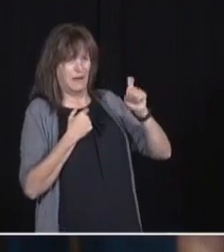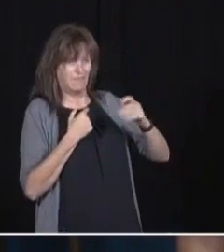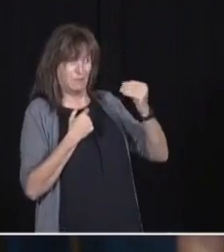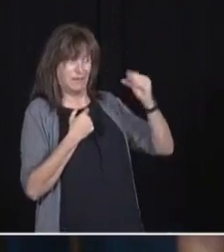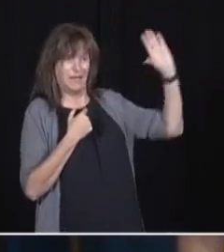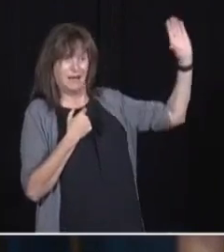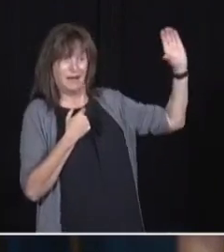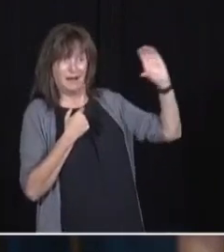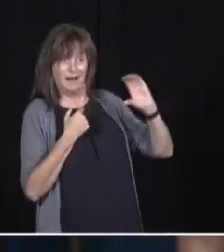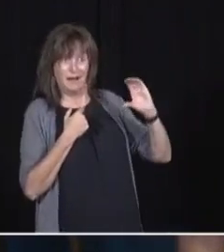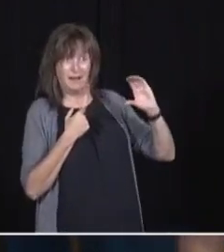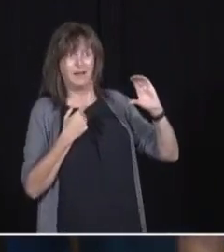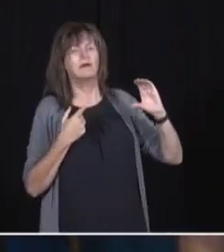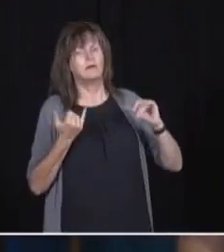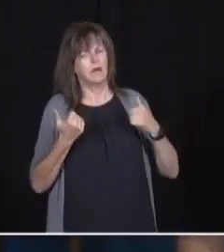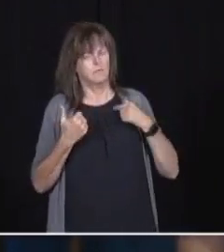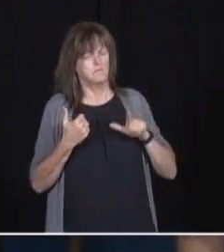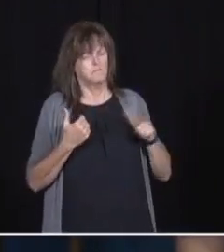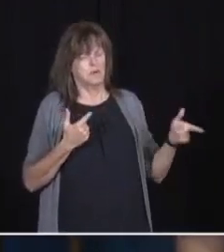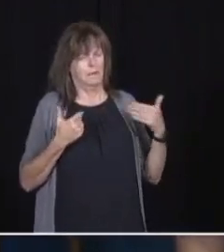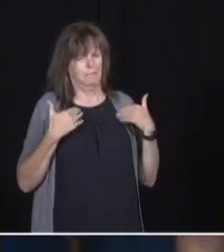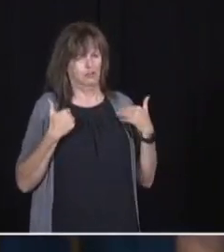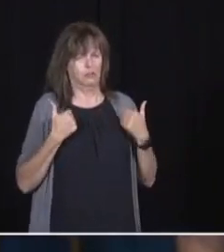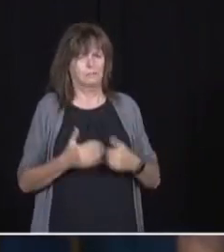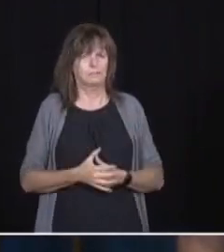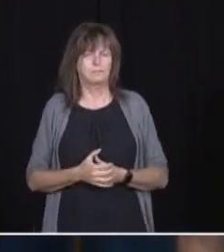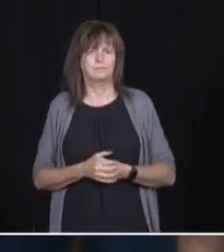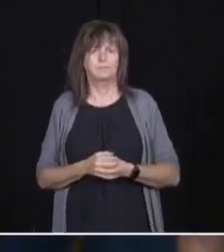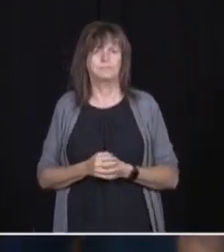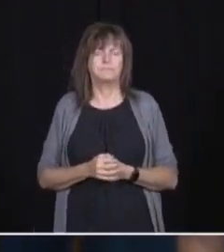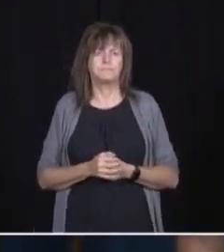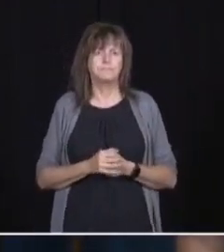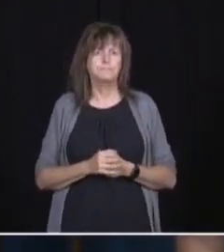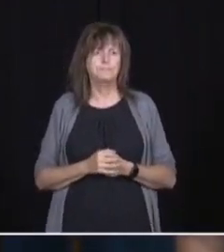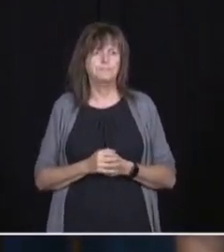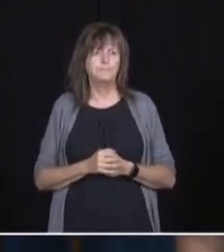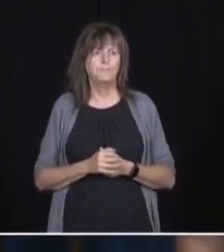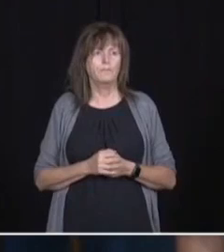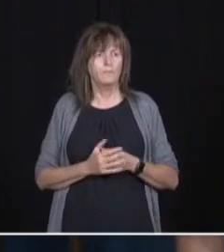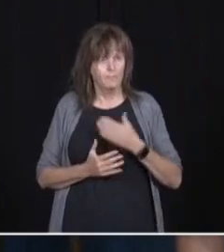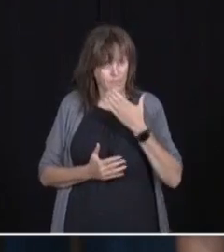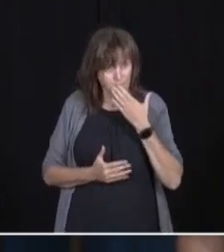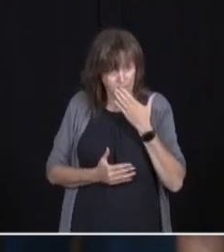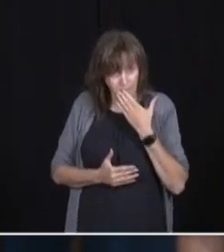We have to wait until the federal government starts flowing the money. But I will posit over to the minister. Thank you.